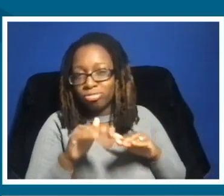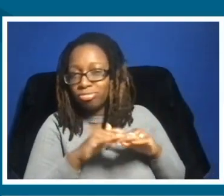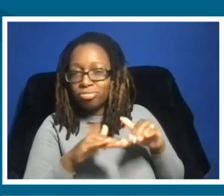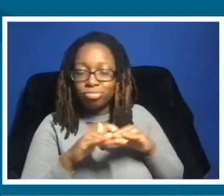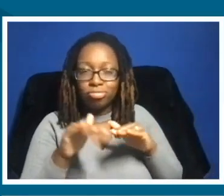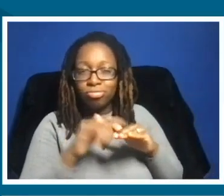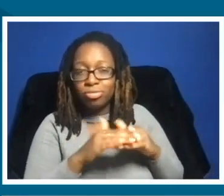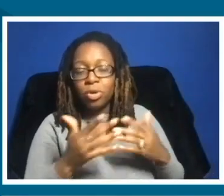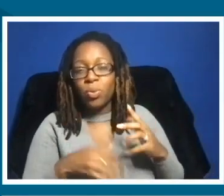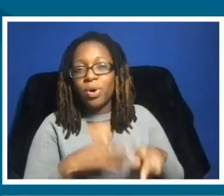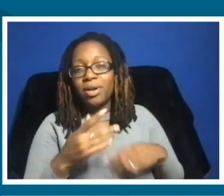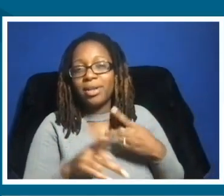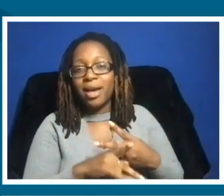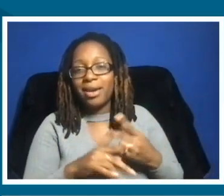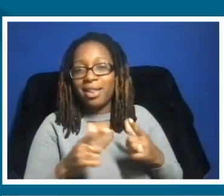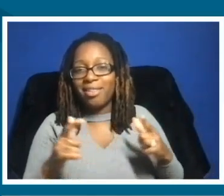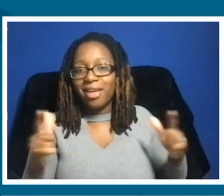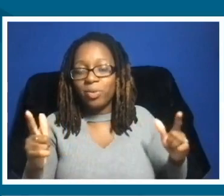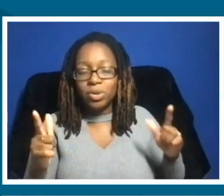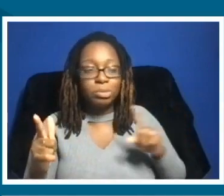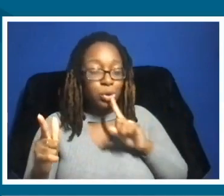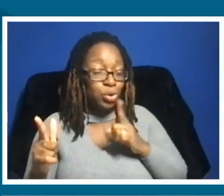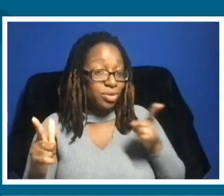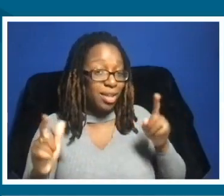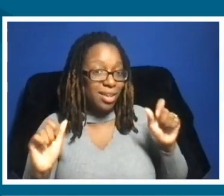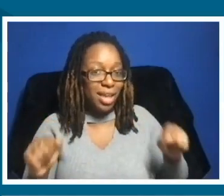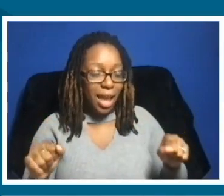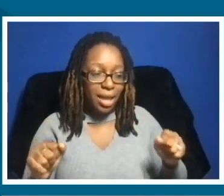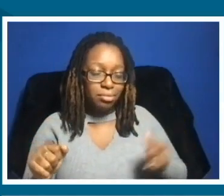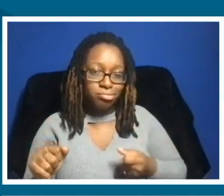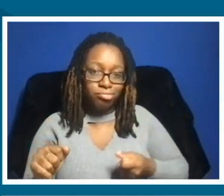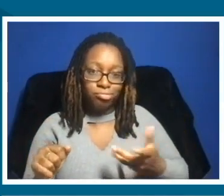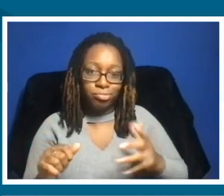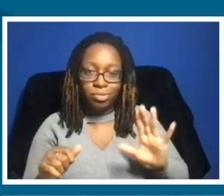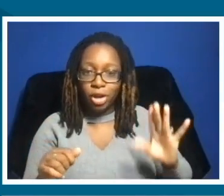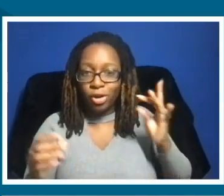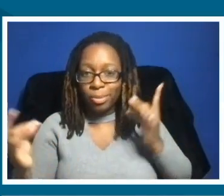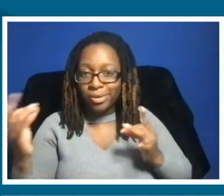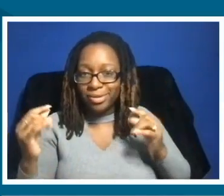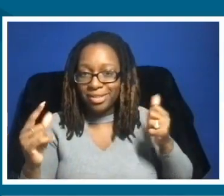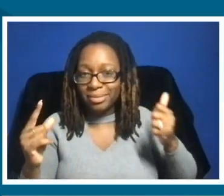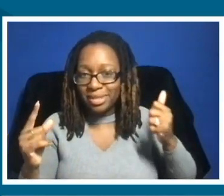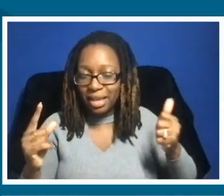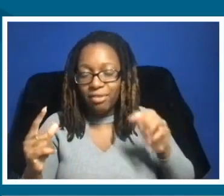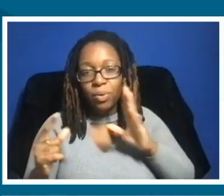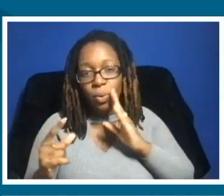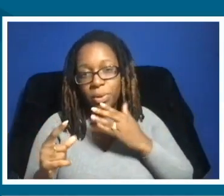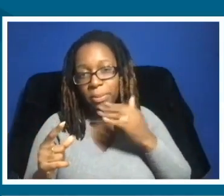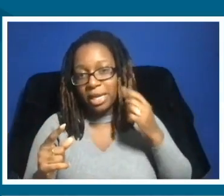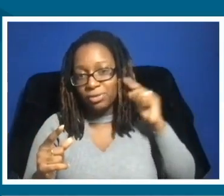offer so that they are prepared to express their thinking um in a way that